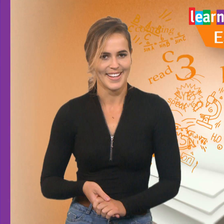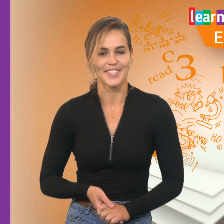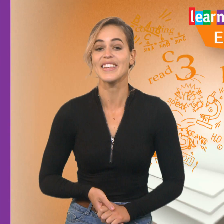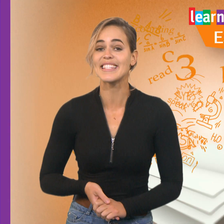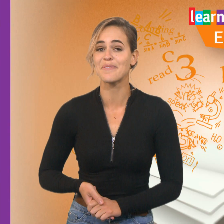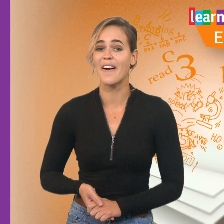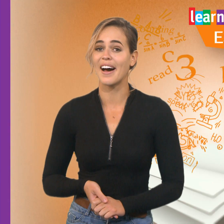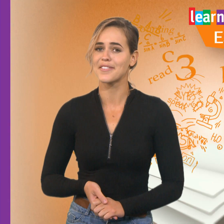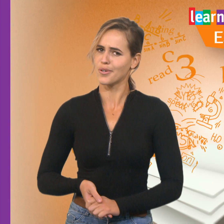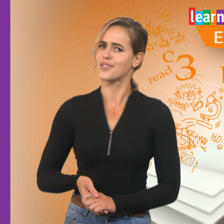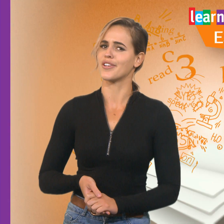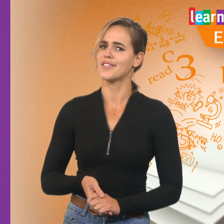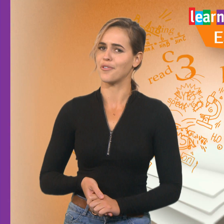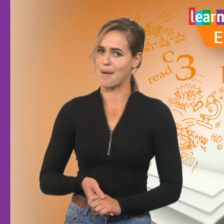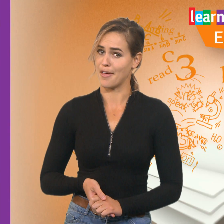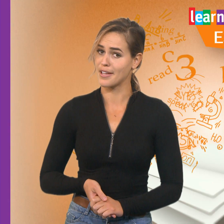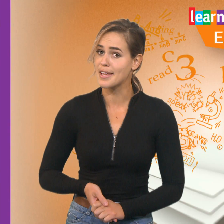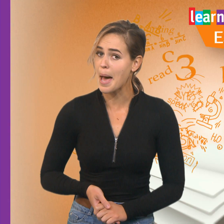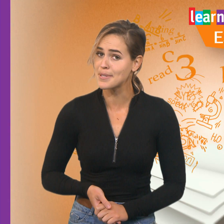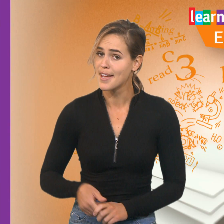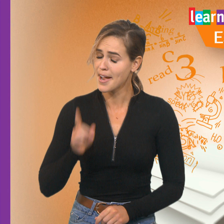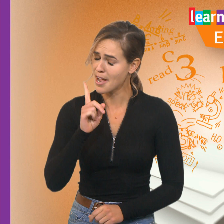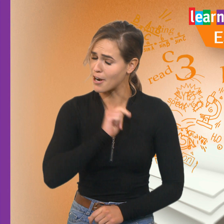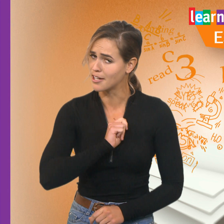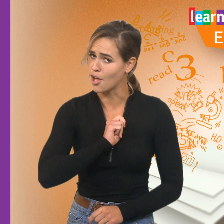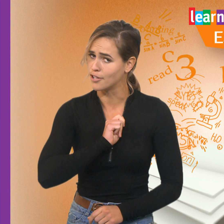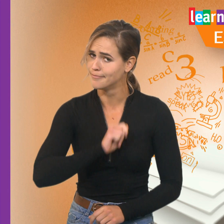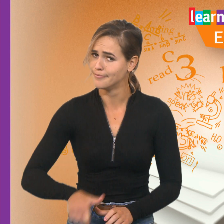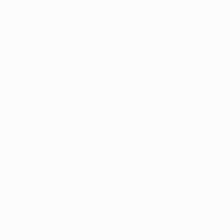So this is where I ask all students to grab their thinking caps, and get ready to learn.